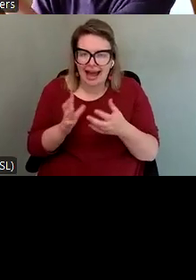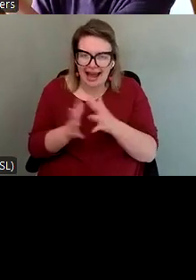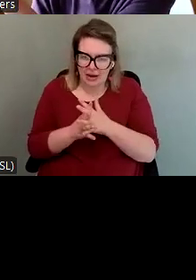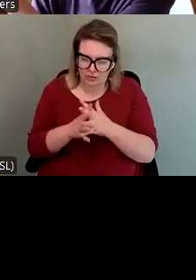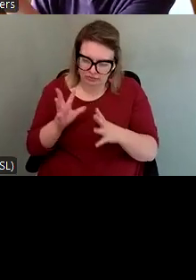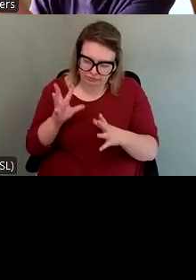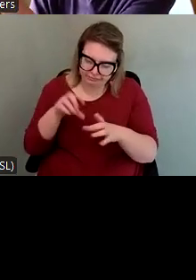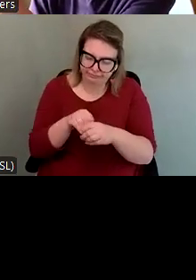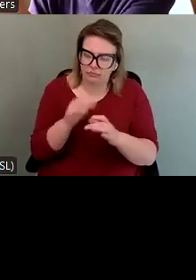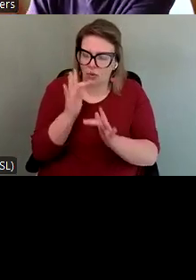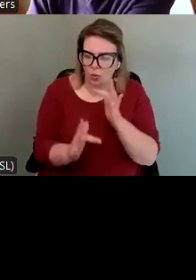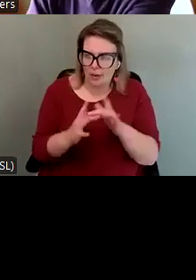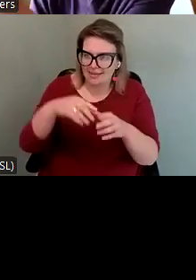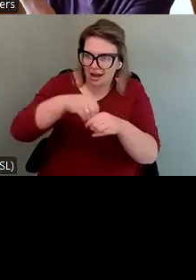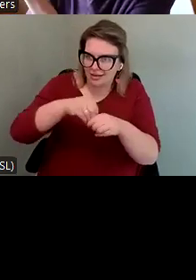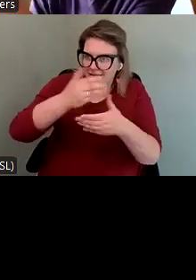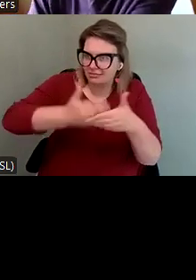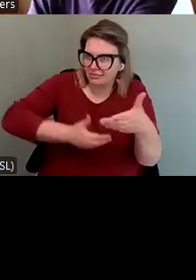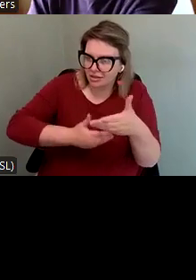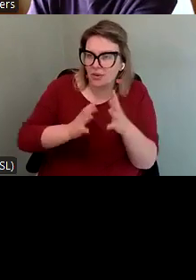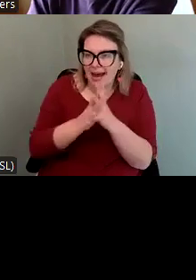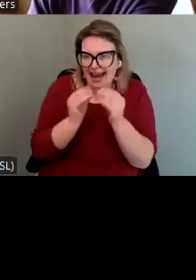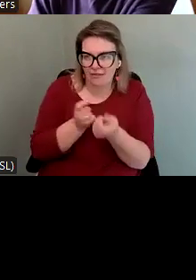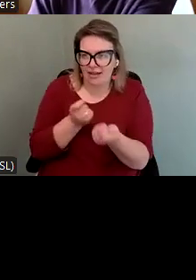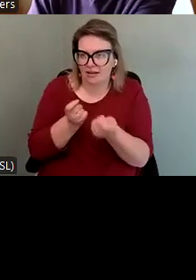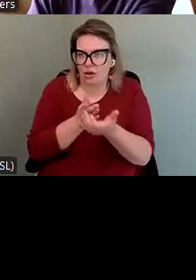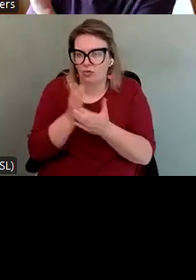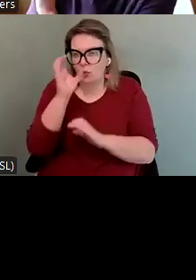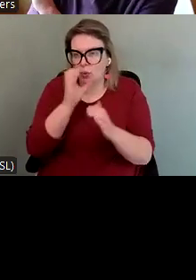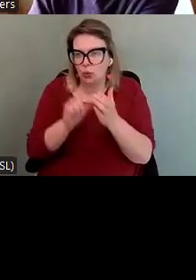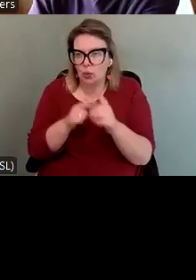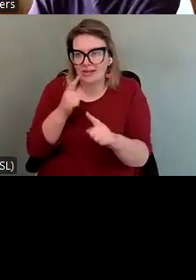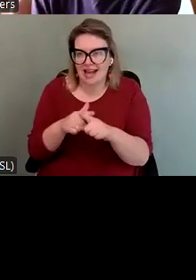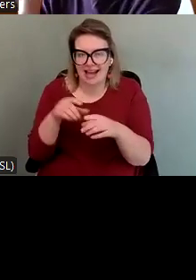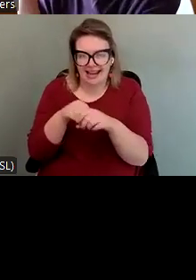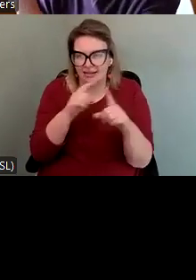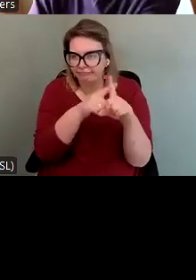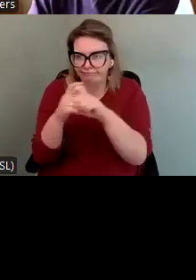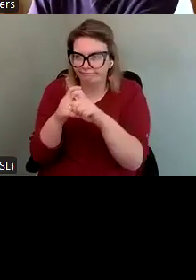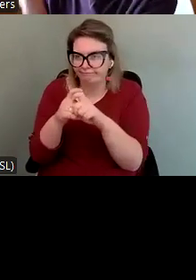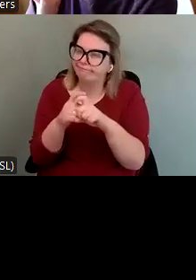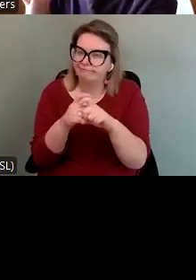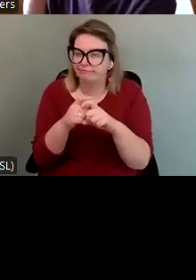and you manage everything through Tag Manager. You can do all the configuration there. There are loads of guides to this stuff, so don't worry about that.